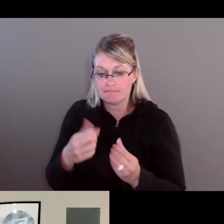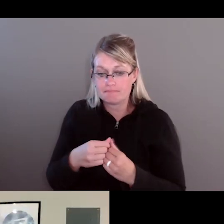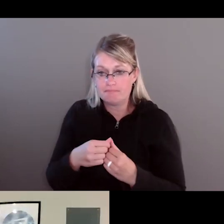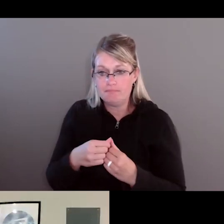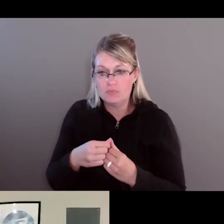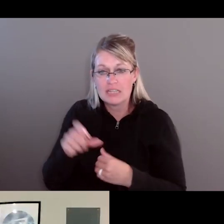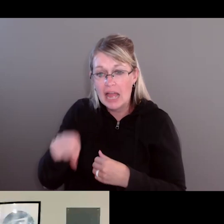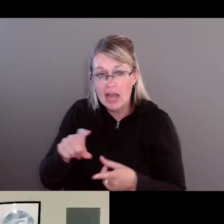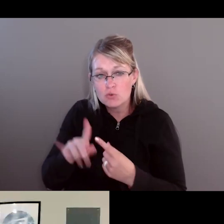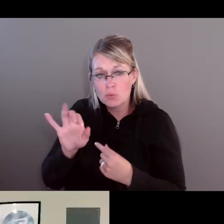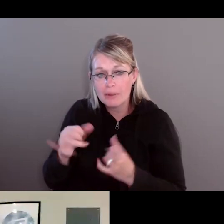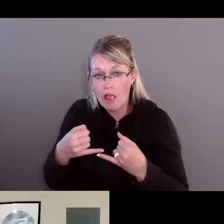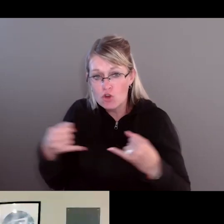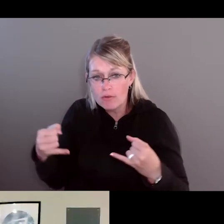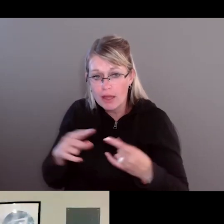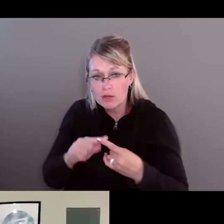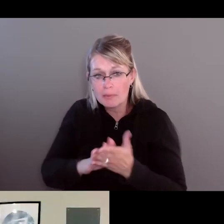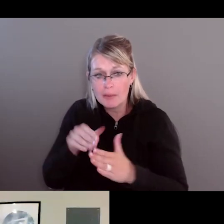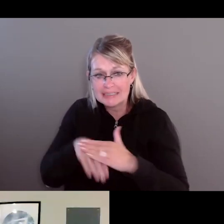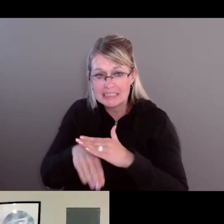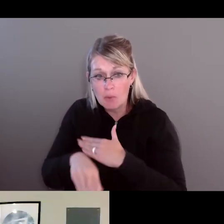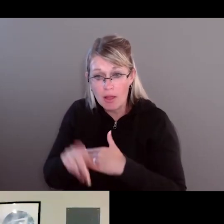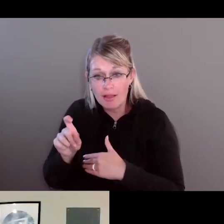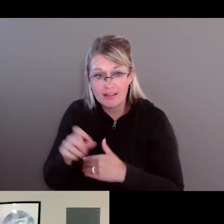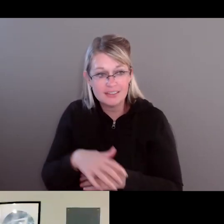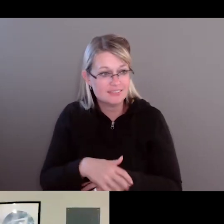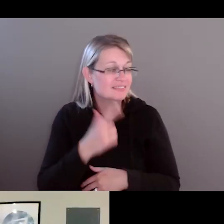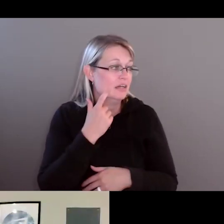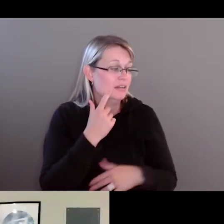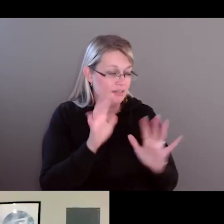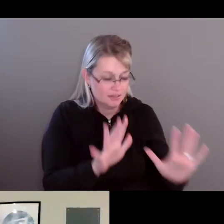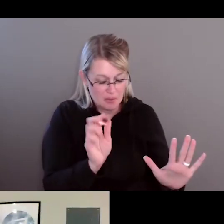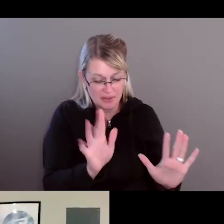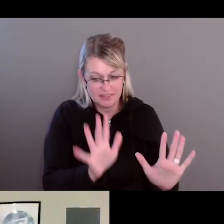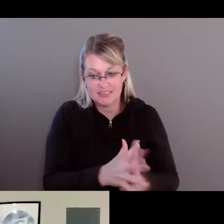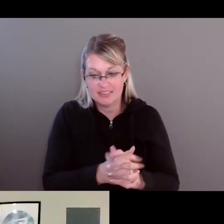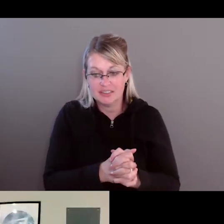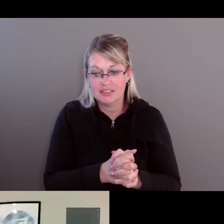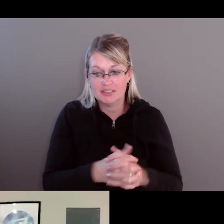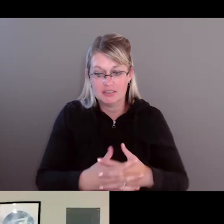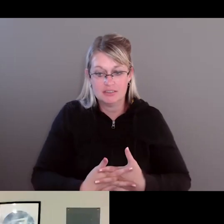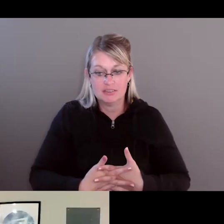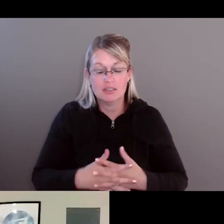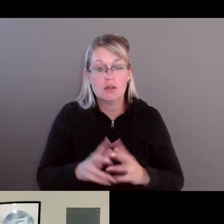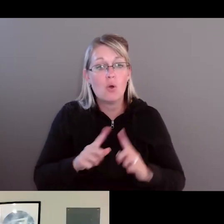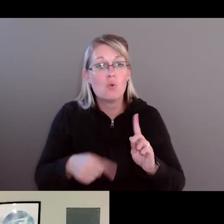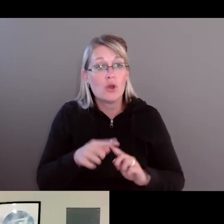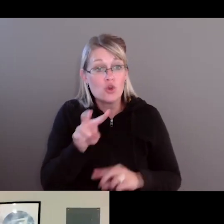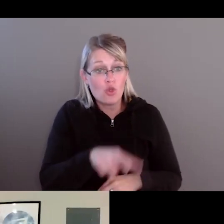to be underlined to be accessible? >> Homer: When you're looking at your link and